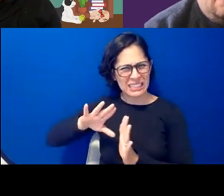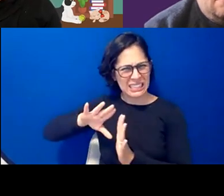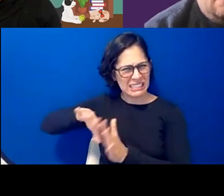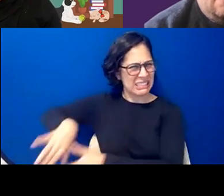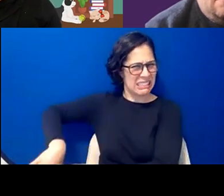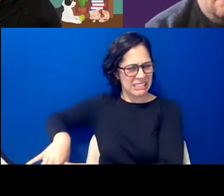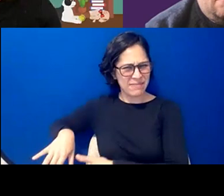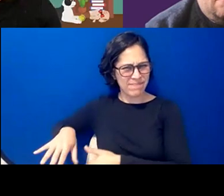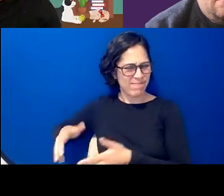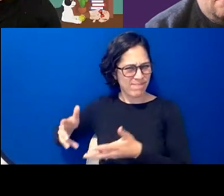Ghada Al-Masri: To run away.